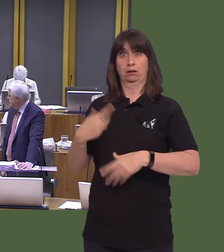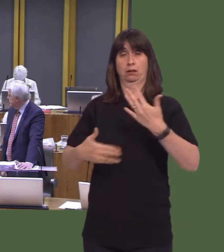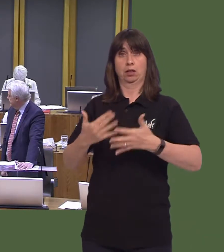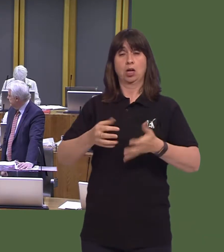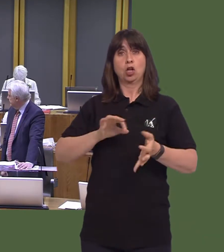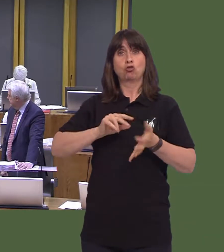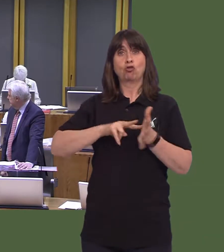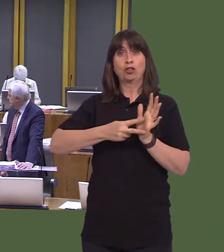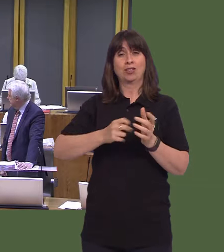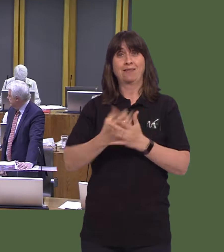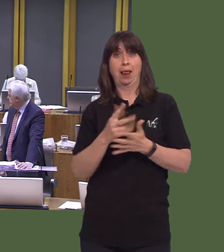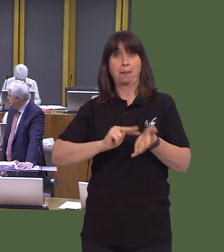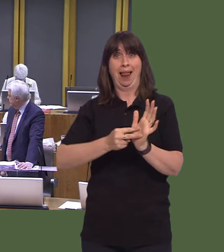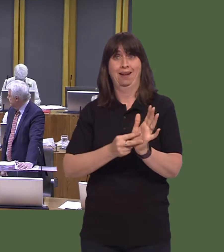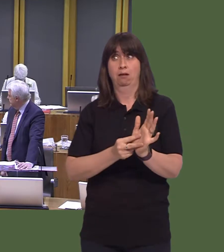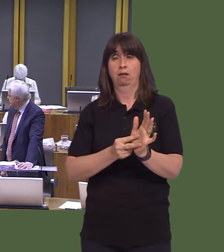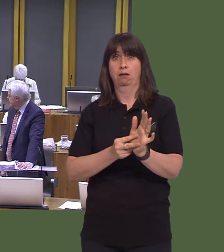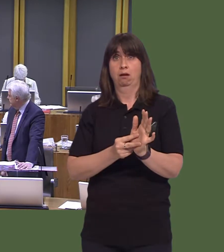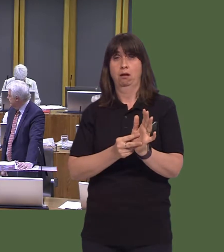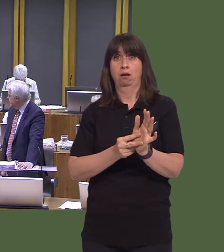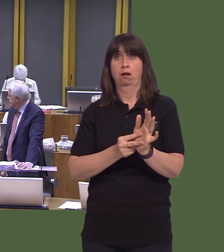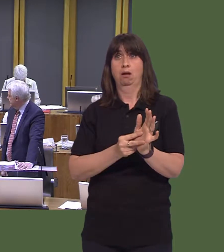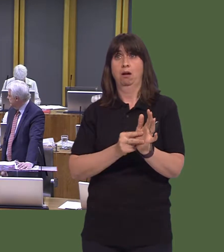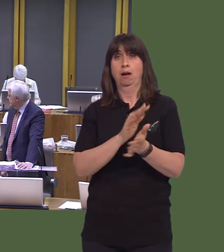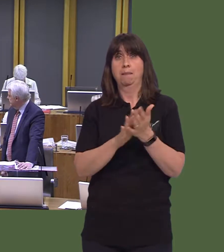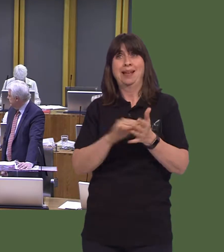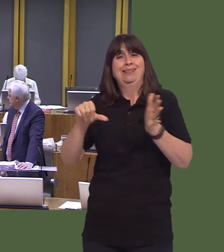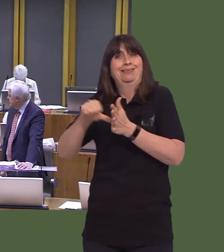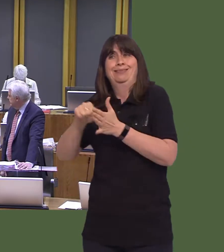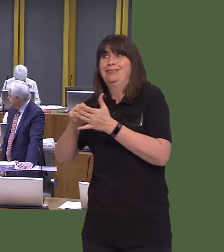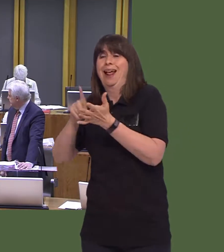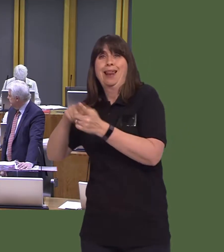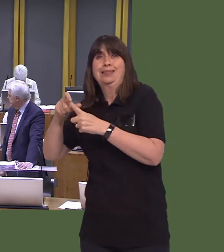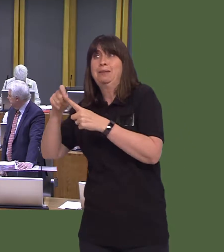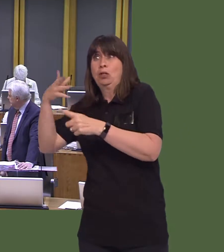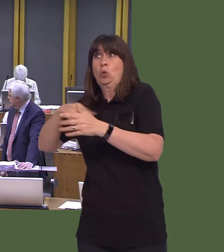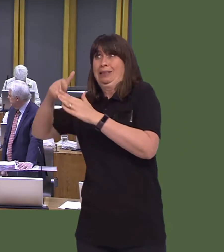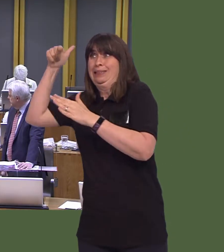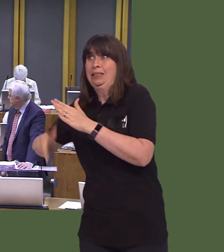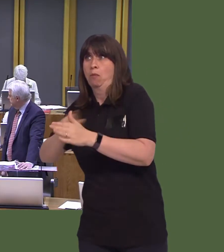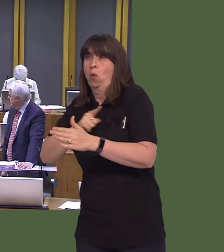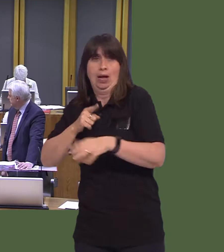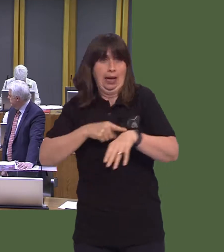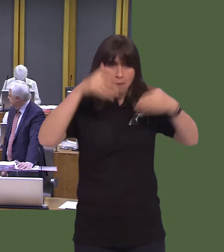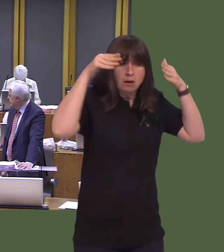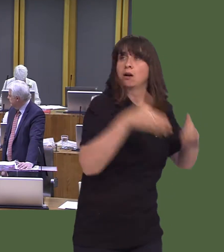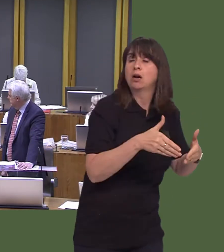plan, and we can't then review LDPs in the depth that the Government wants with those resources.